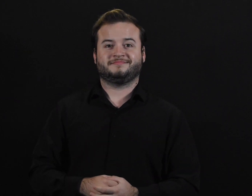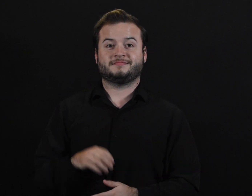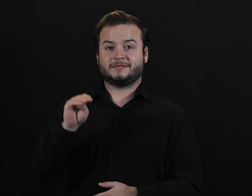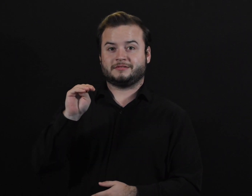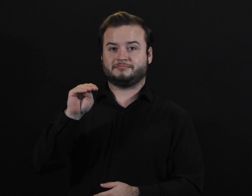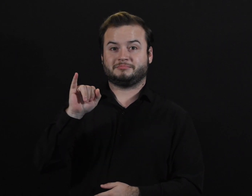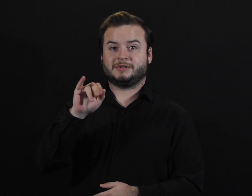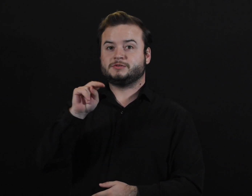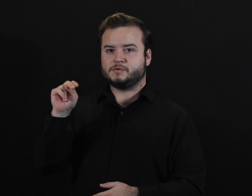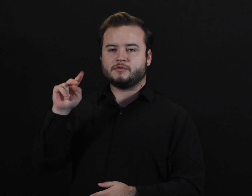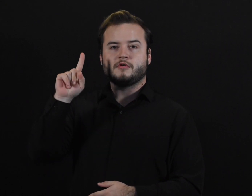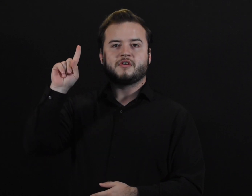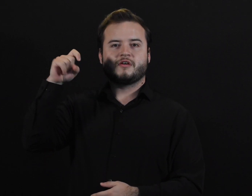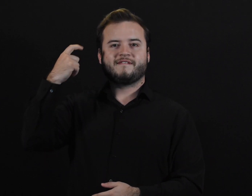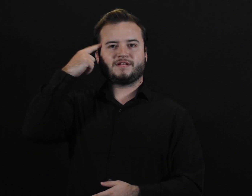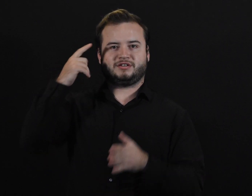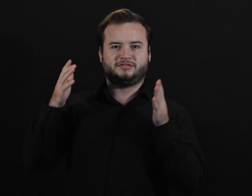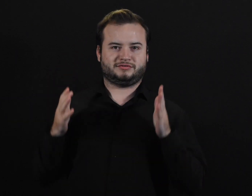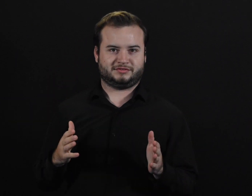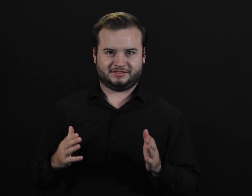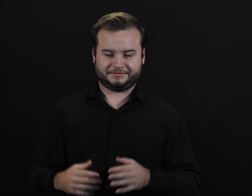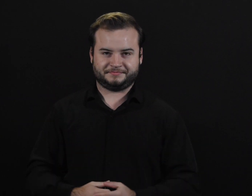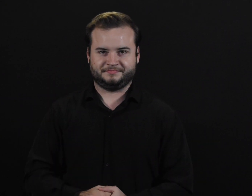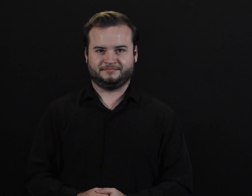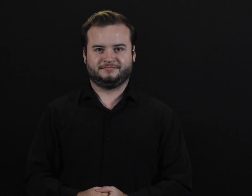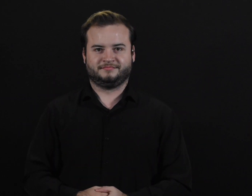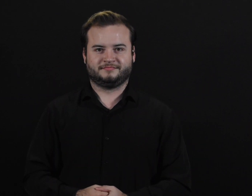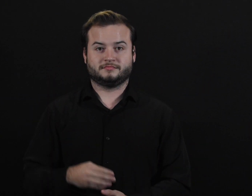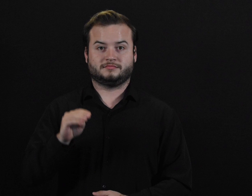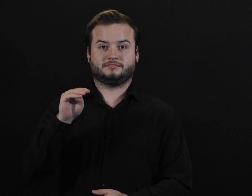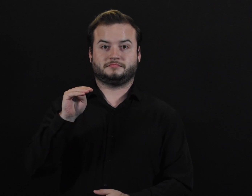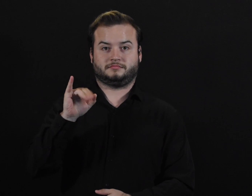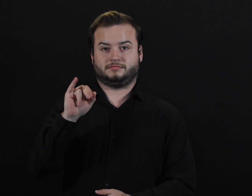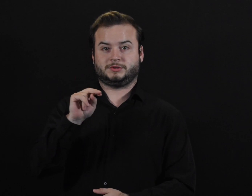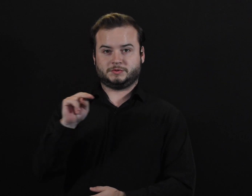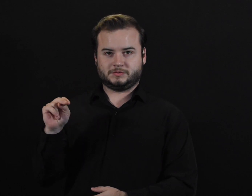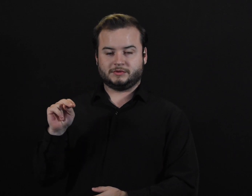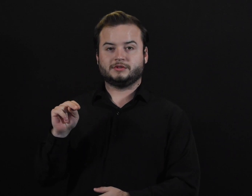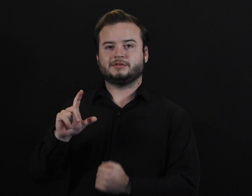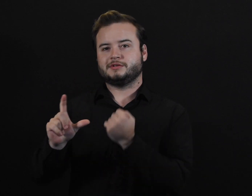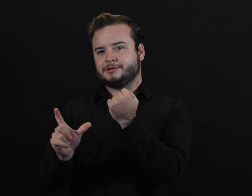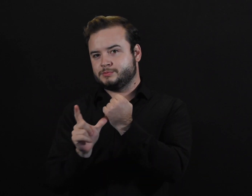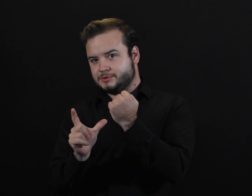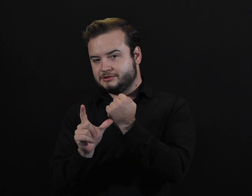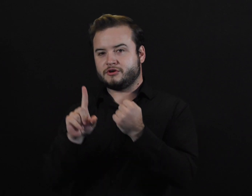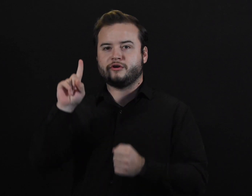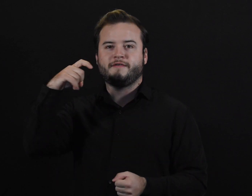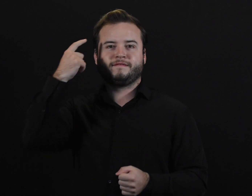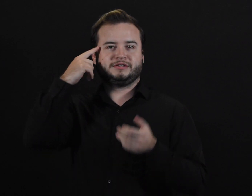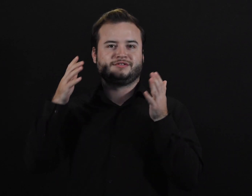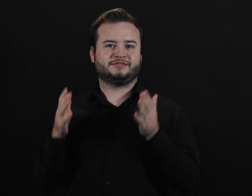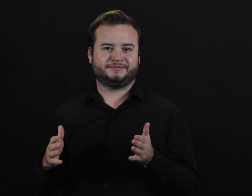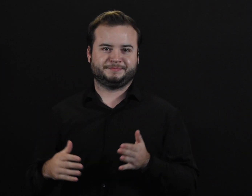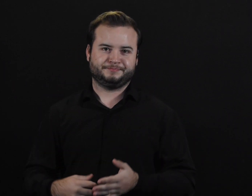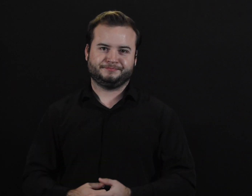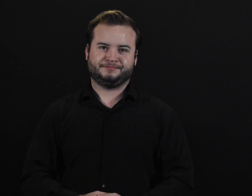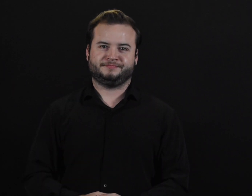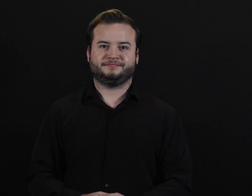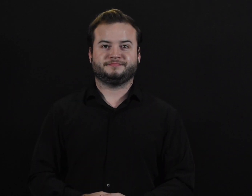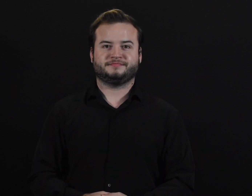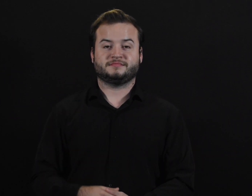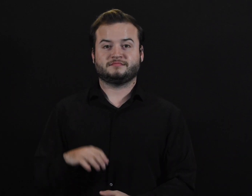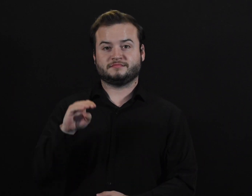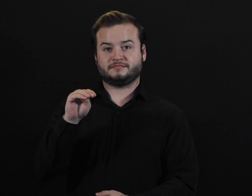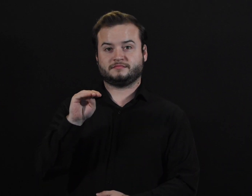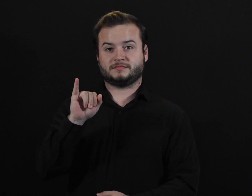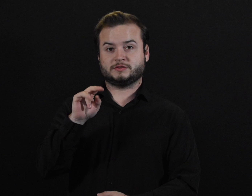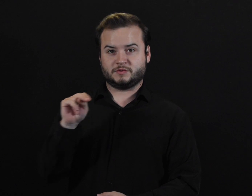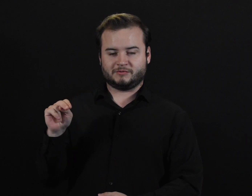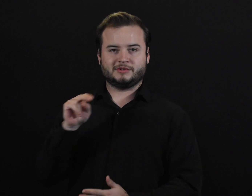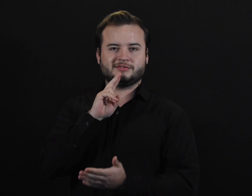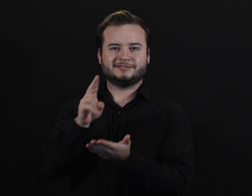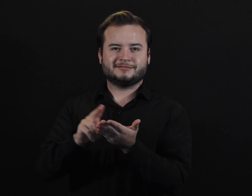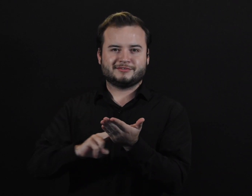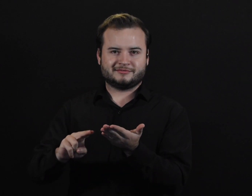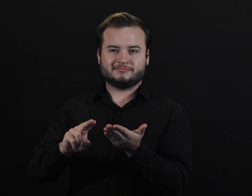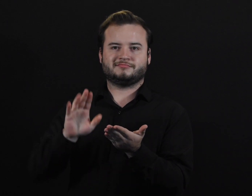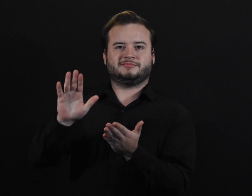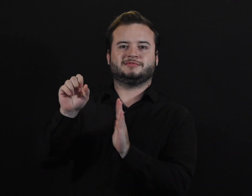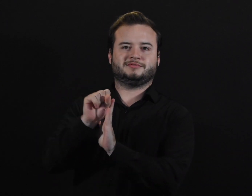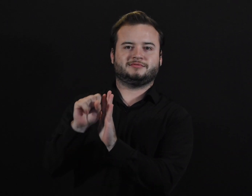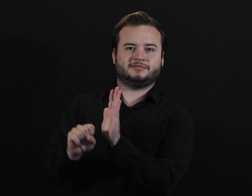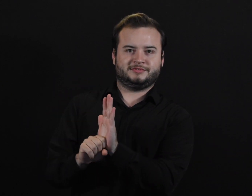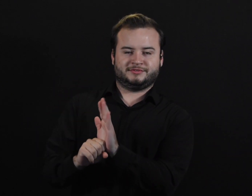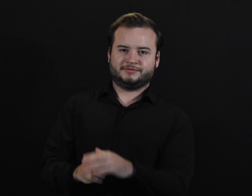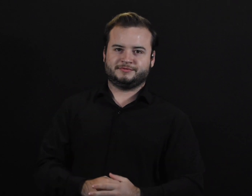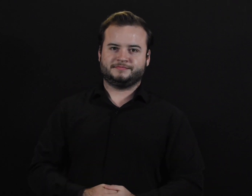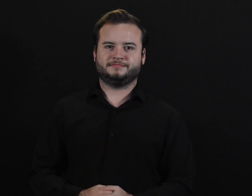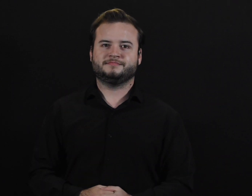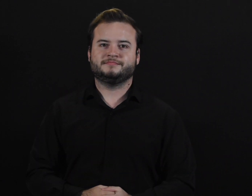the Minnesota Governor, the Minnesota Lieutenant Governor, the Minnesota Secretary of State,